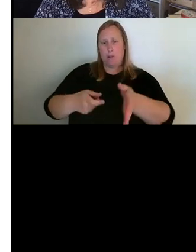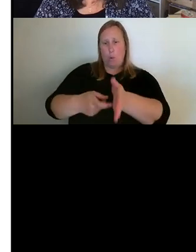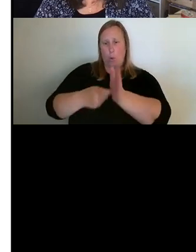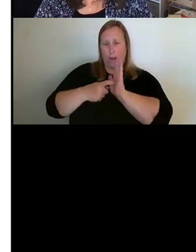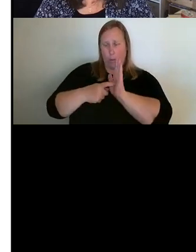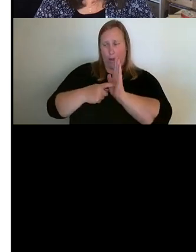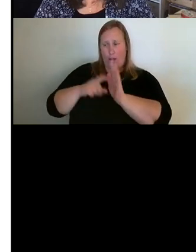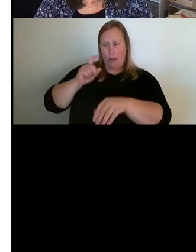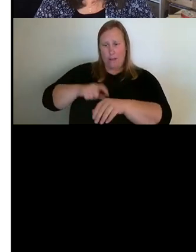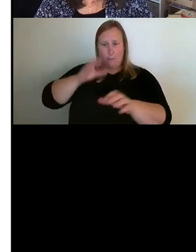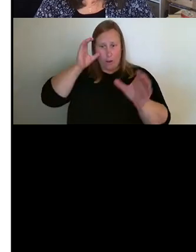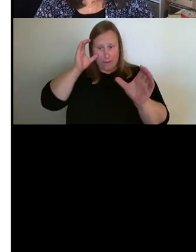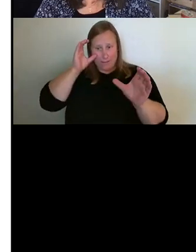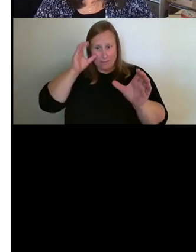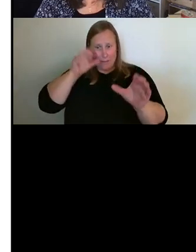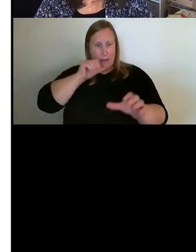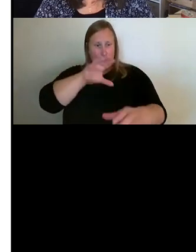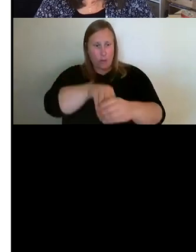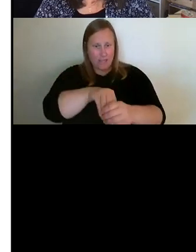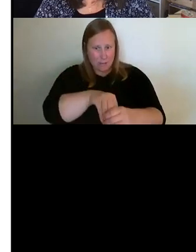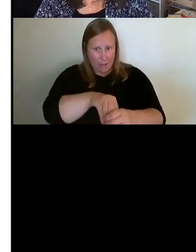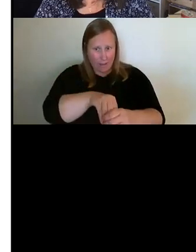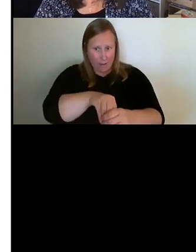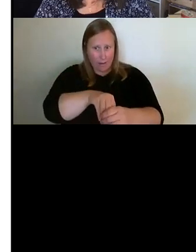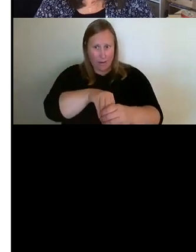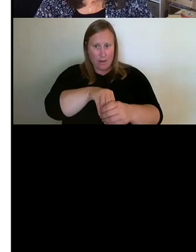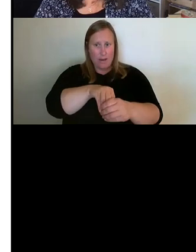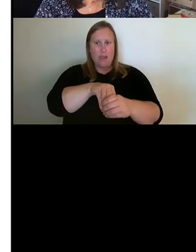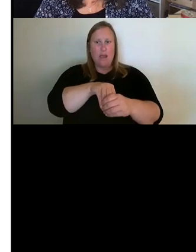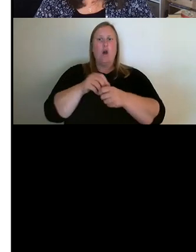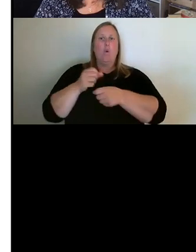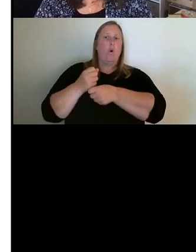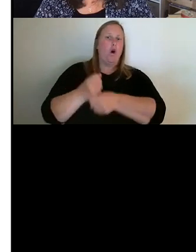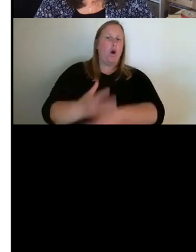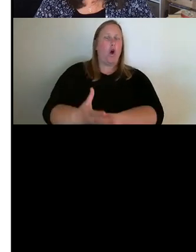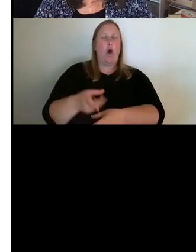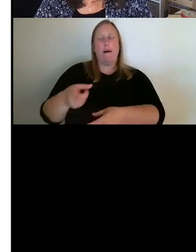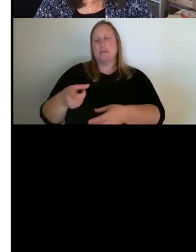and not participate actively will cause extra cognitive work.